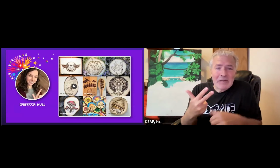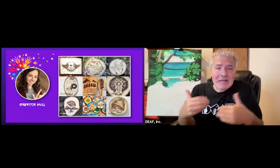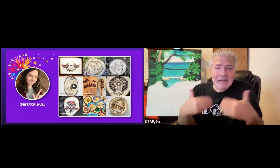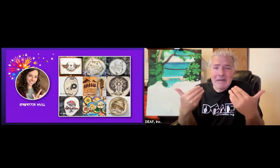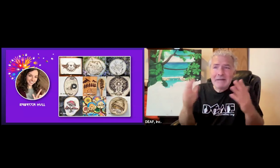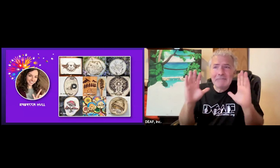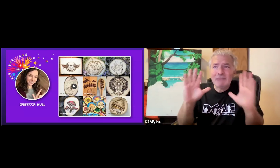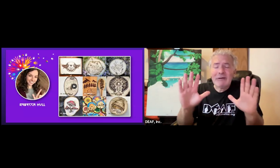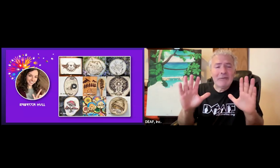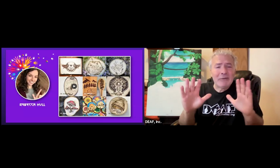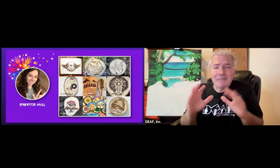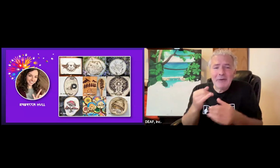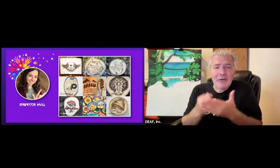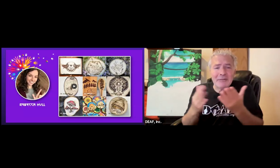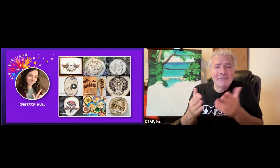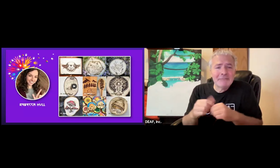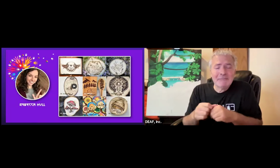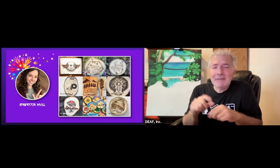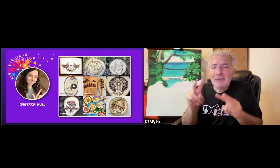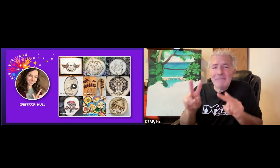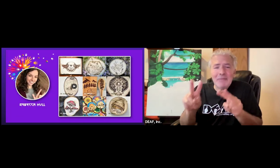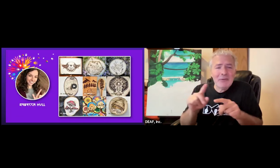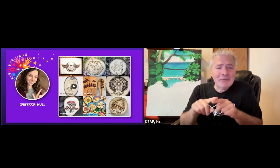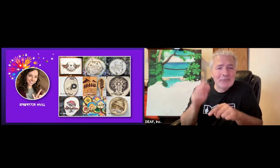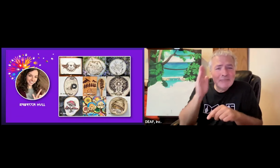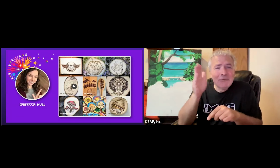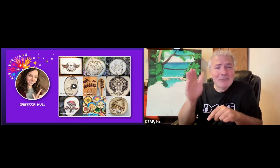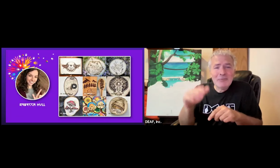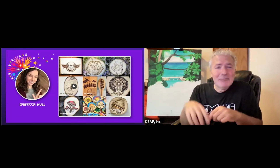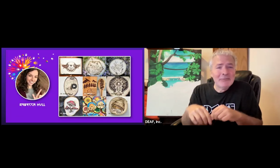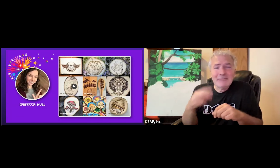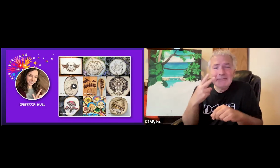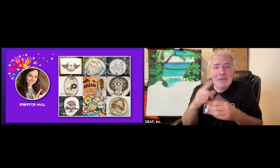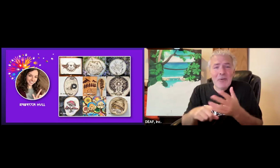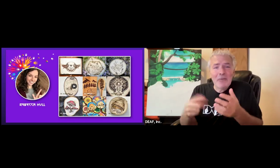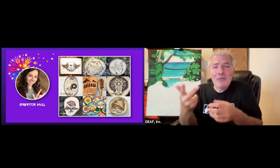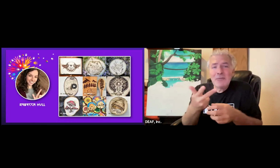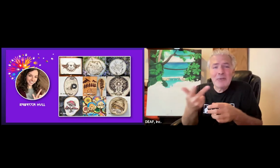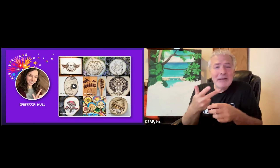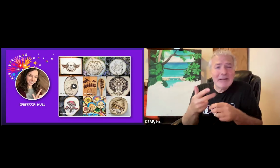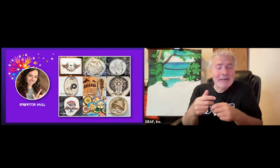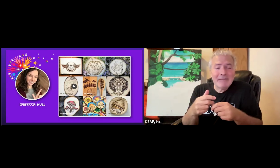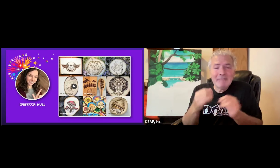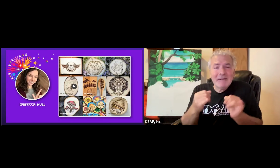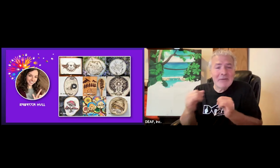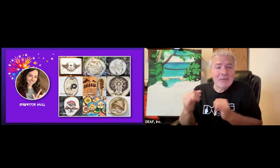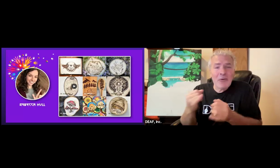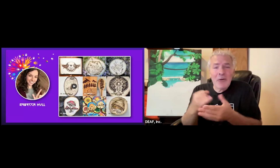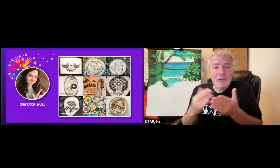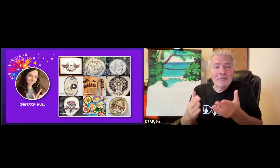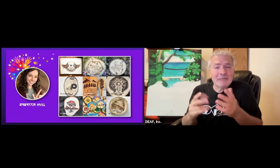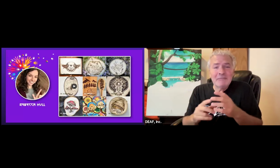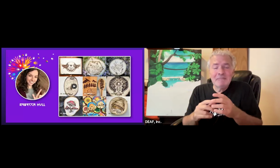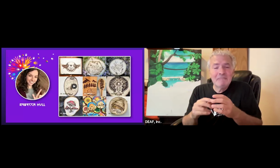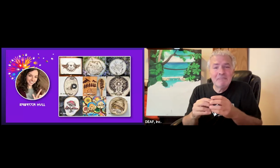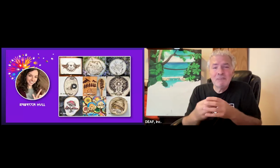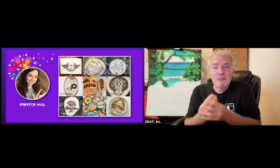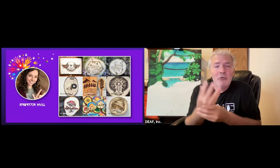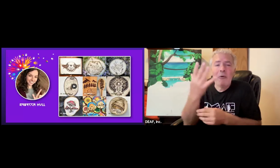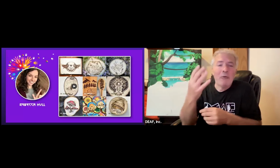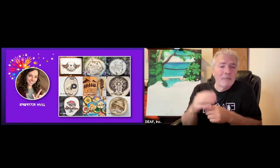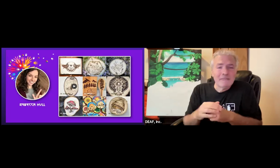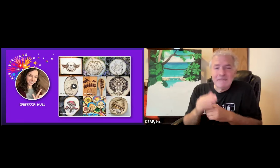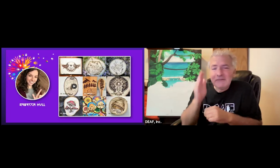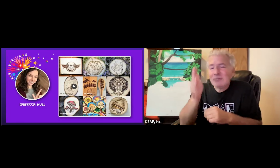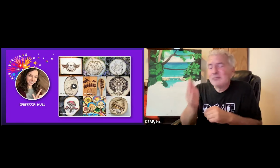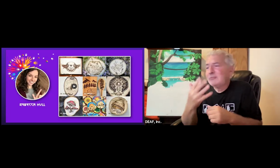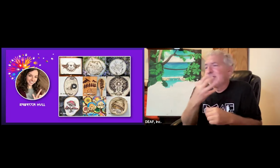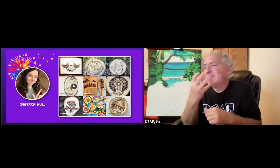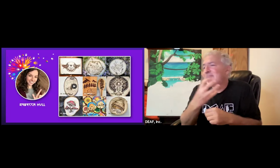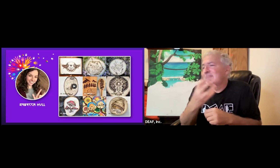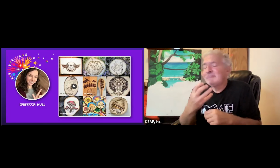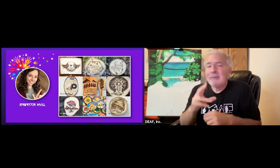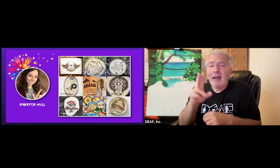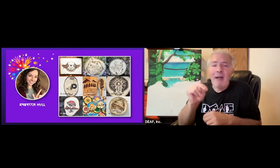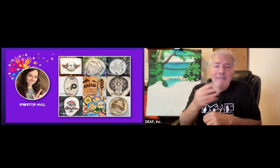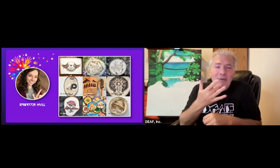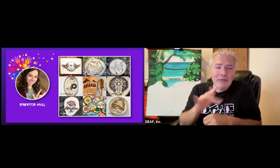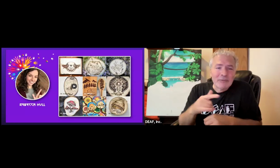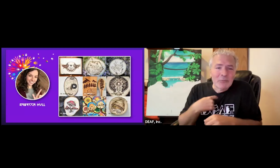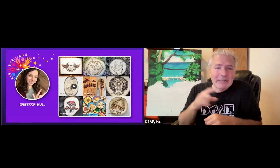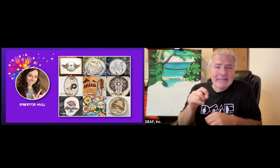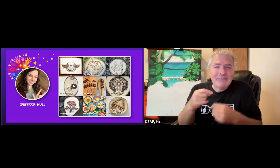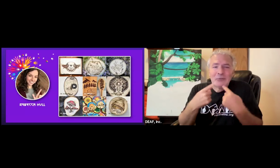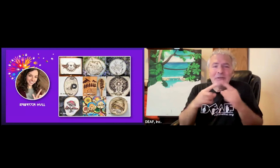Three wonderful young emerging artists. We look forward to their futures, to see what the individual artist, how they grow and what their future production is.